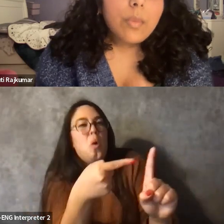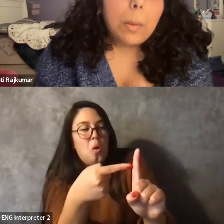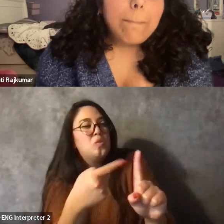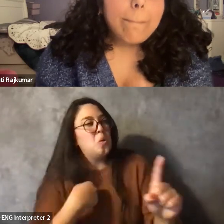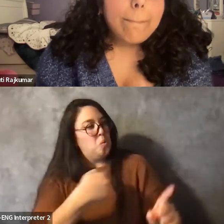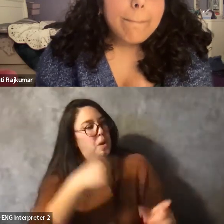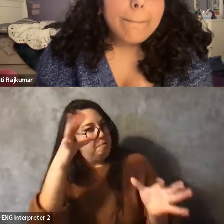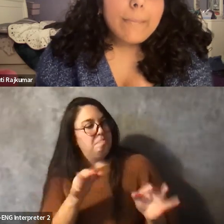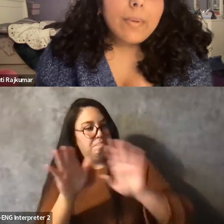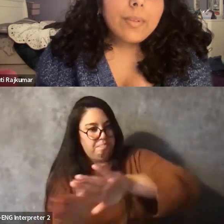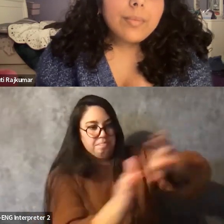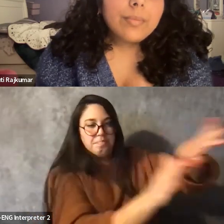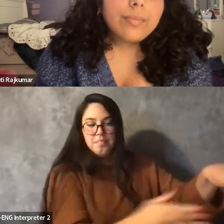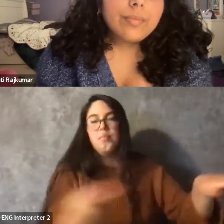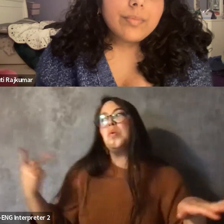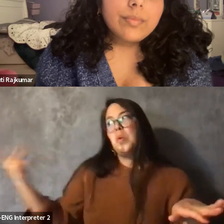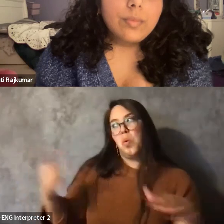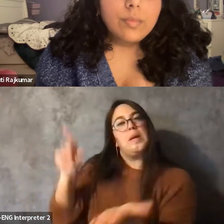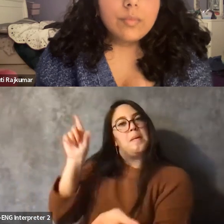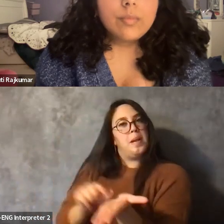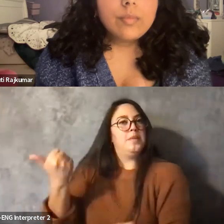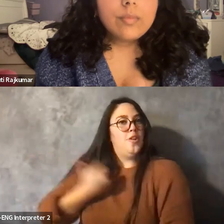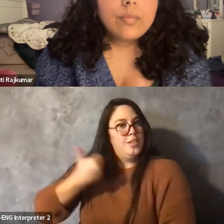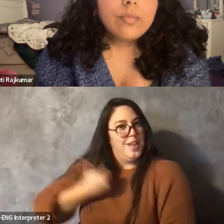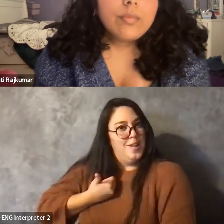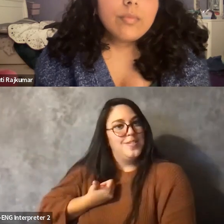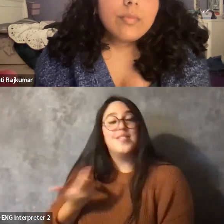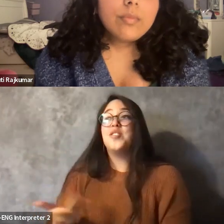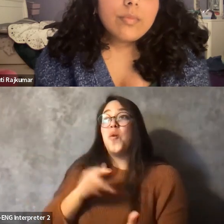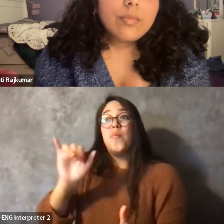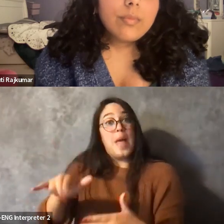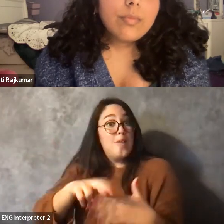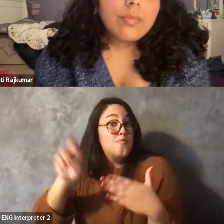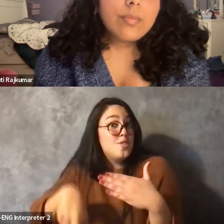and the resulting novel Mia Lee is Wheeling Through Middle School was published in 2016.